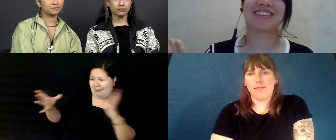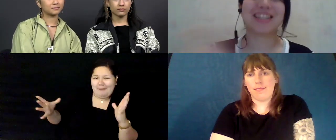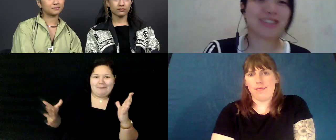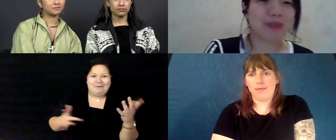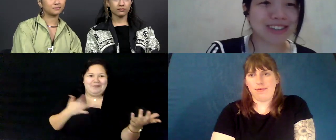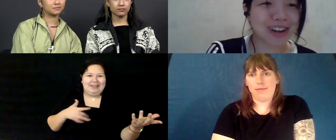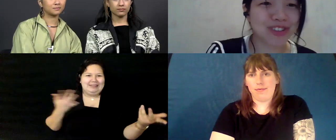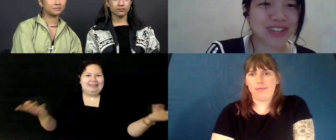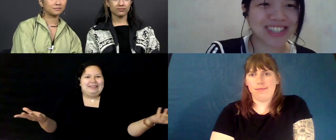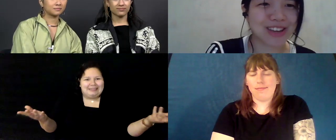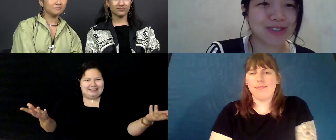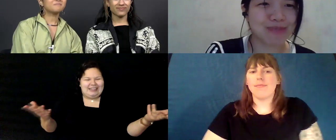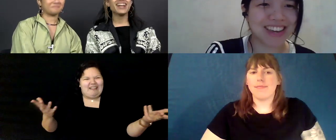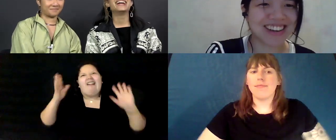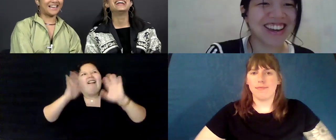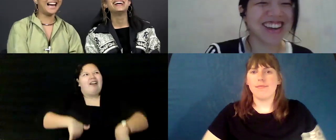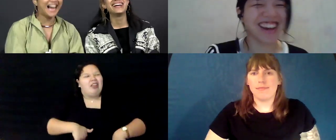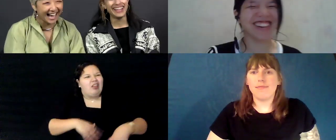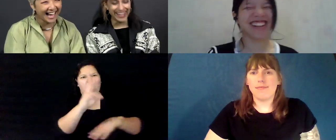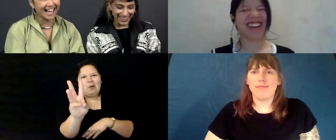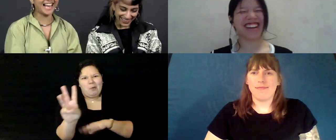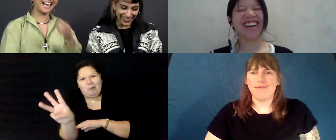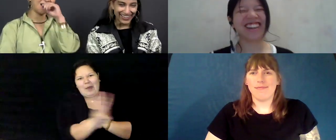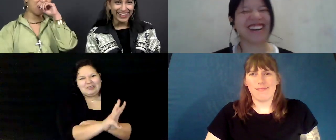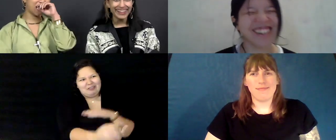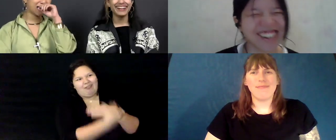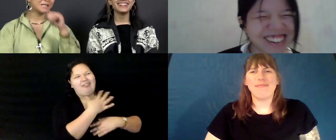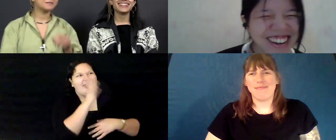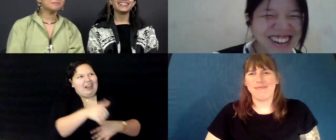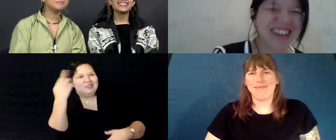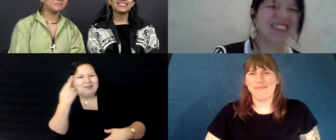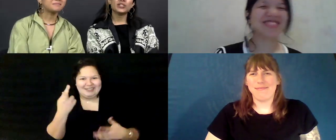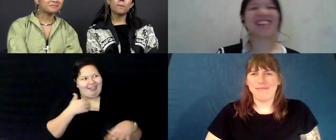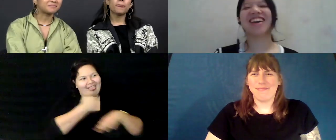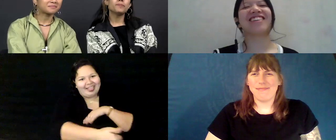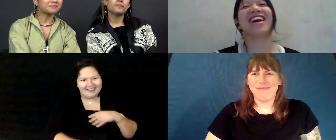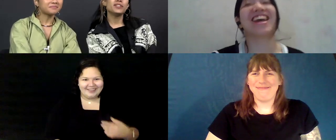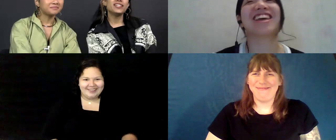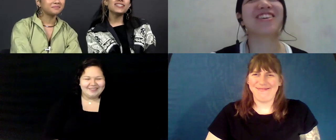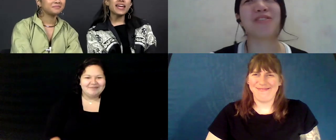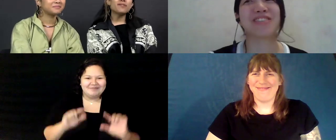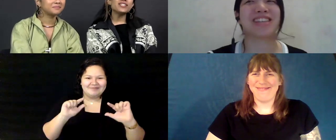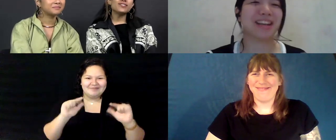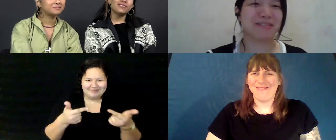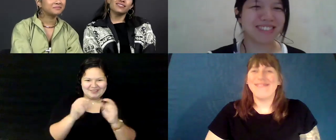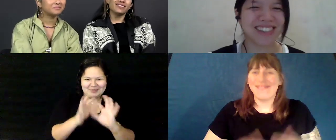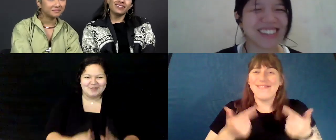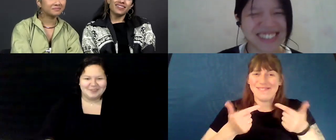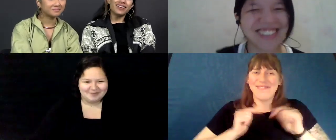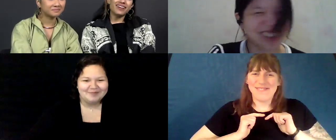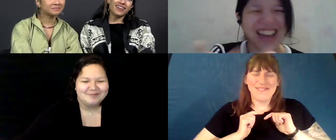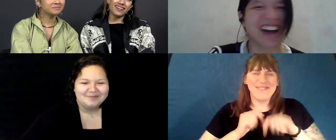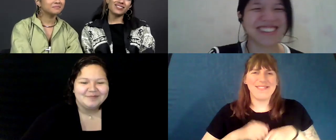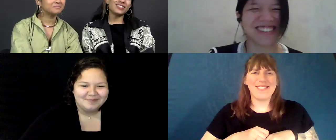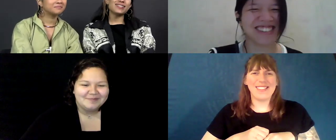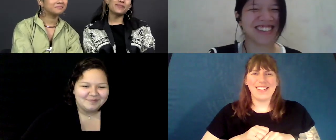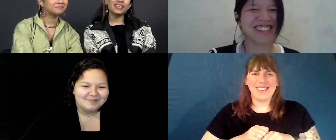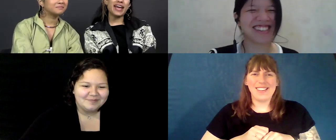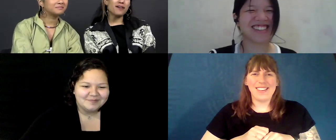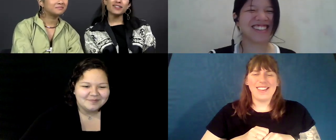"that's the Western influence in use". And I was gonna say, but every